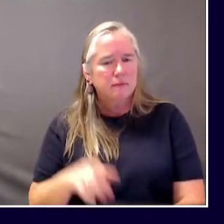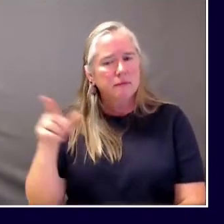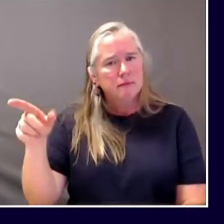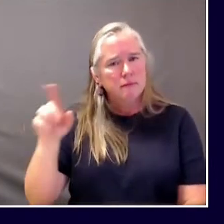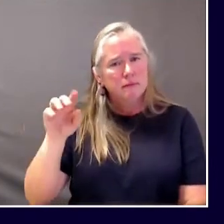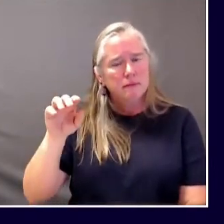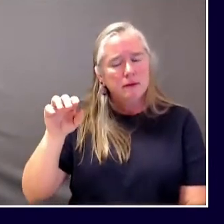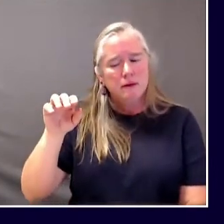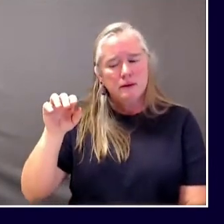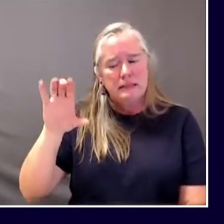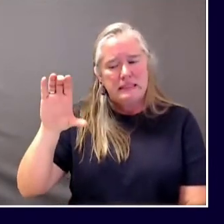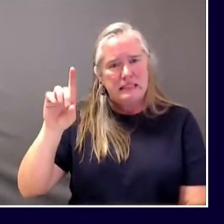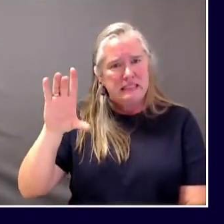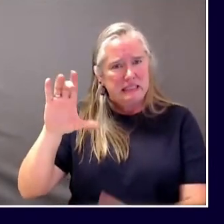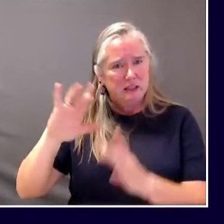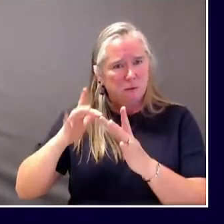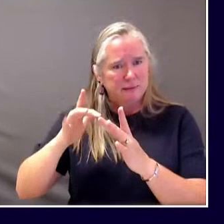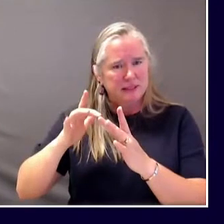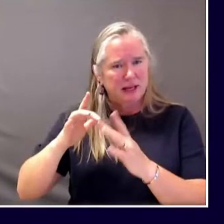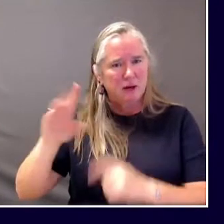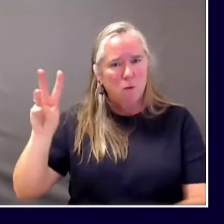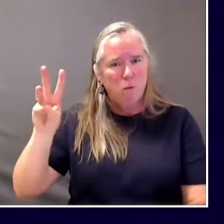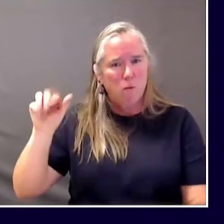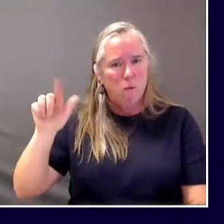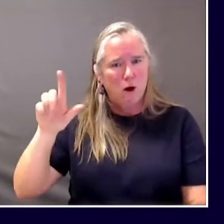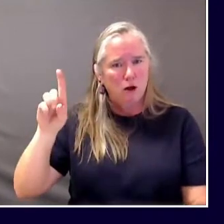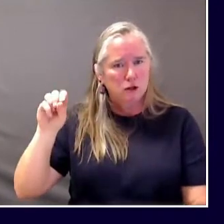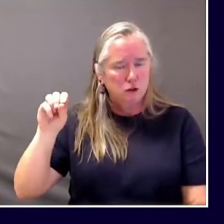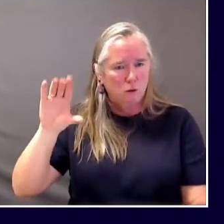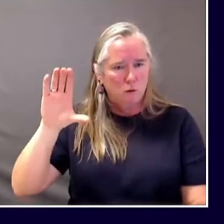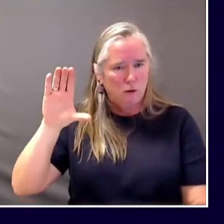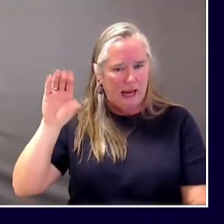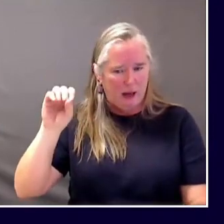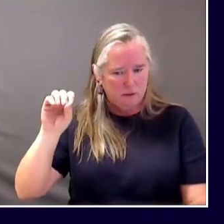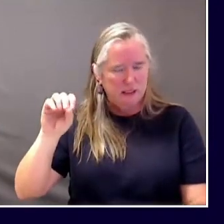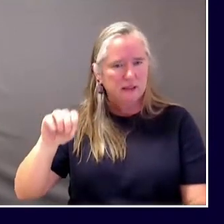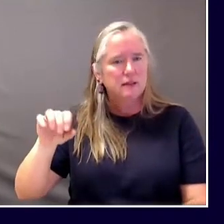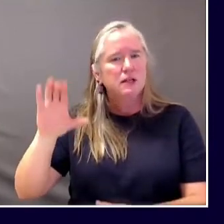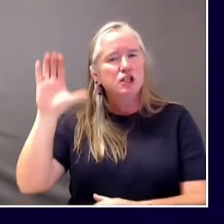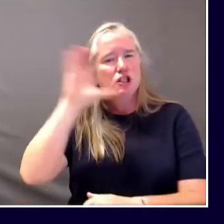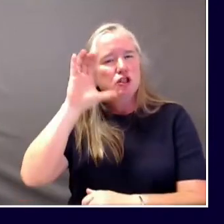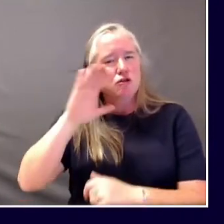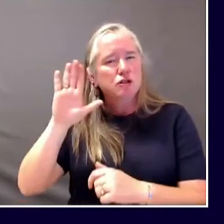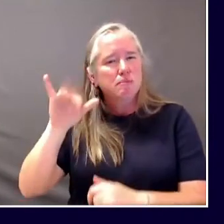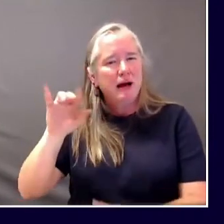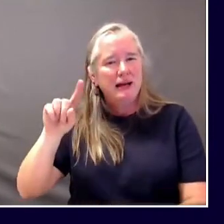Waldo county in the search by zip code feature